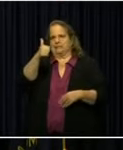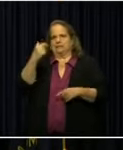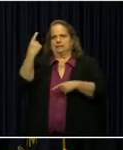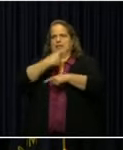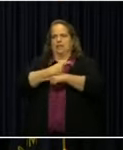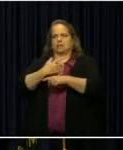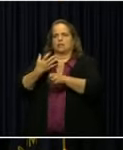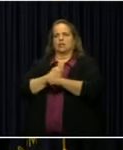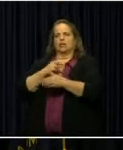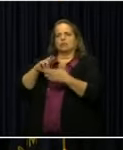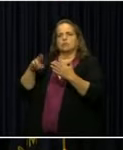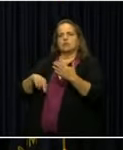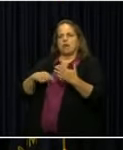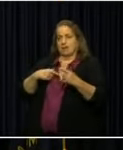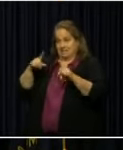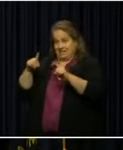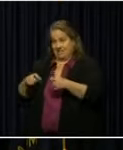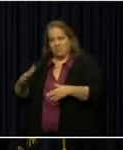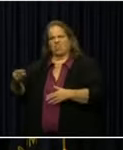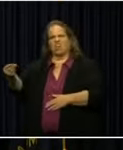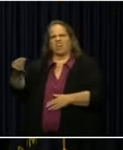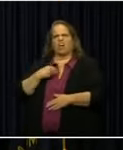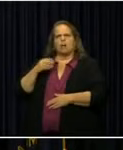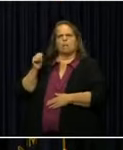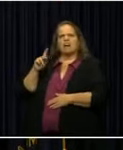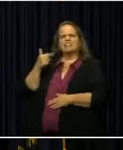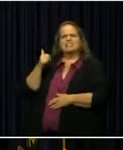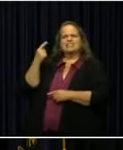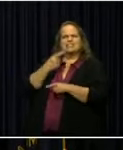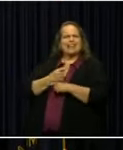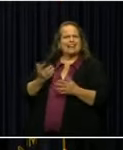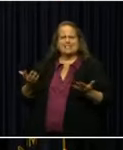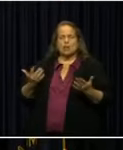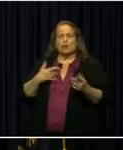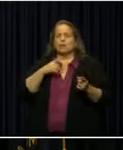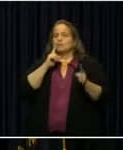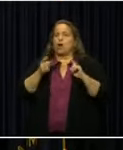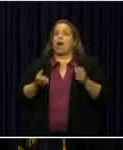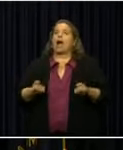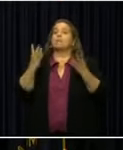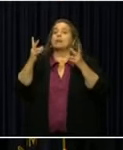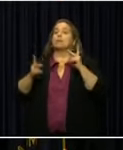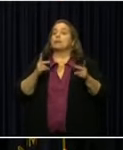I'M TOLD IS DOING OKAY. THAT IS REALLY, REALLY GOOD NEWS.